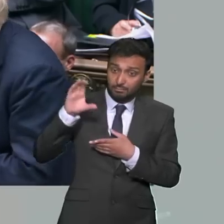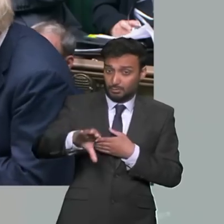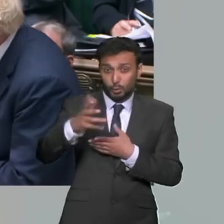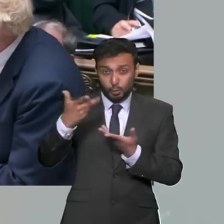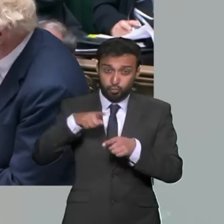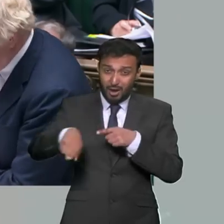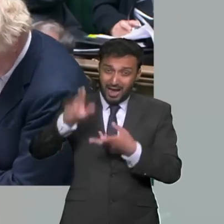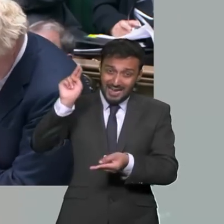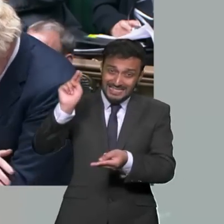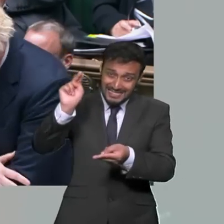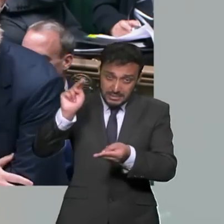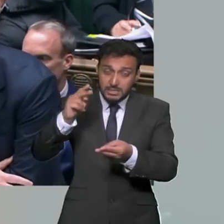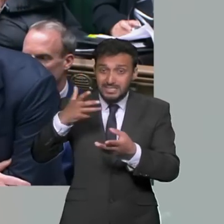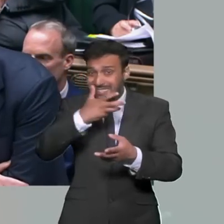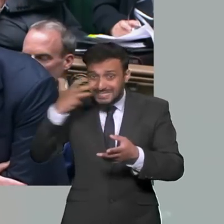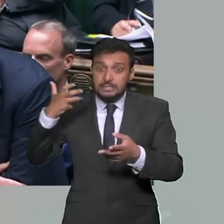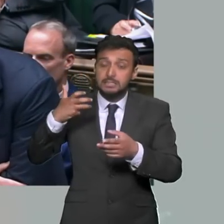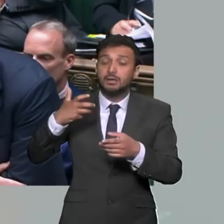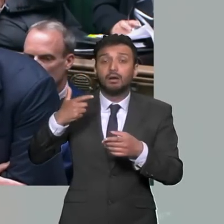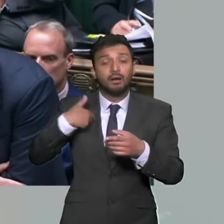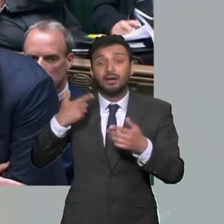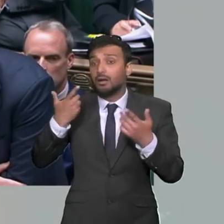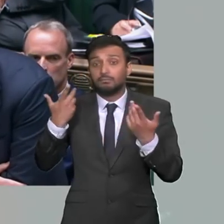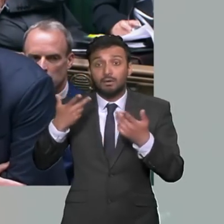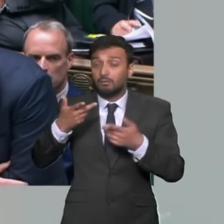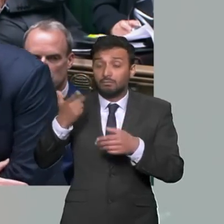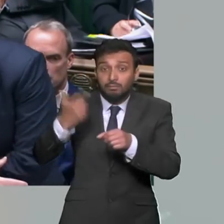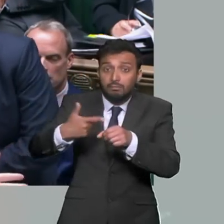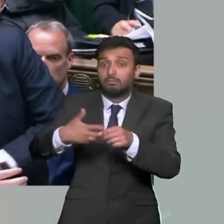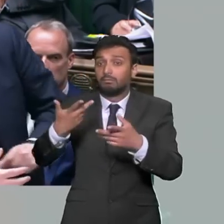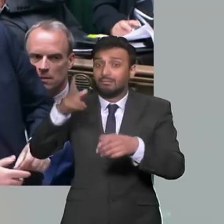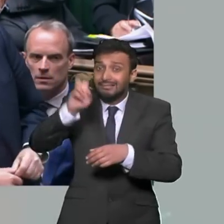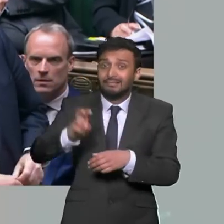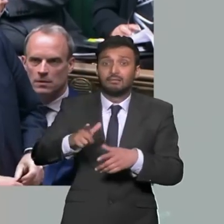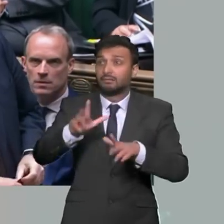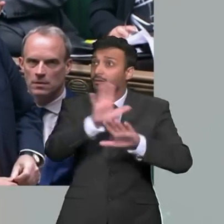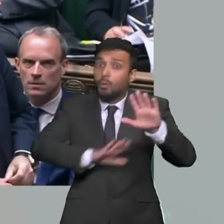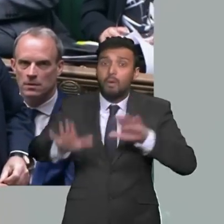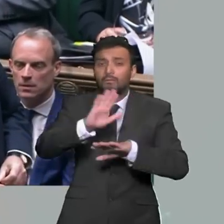we are abating the costs of fuel for people up and down the country, and of course we are going to do more.